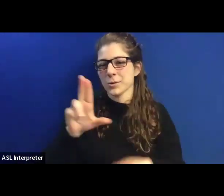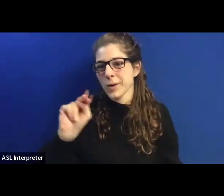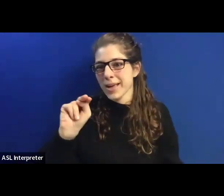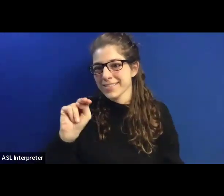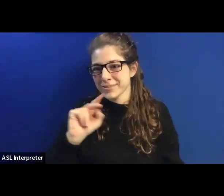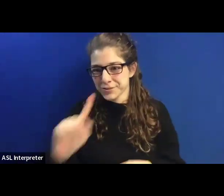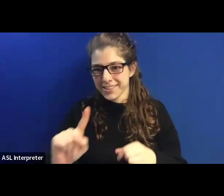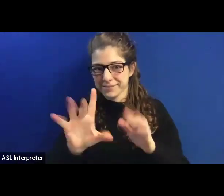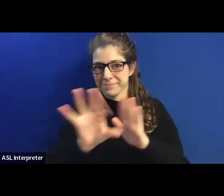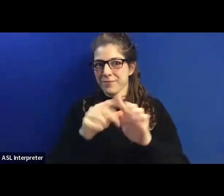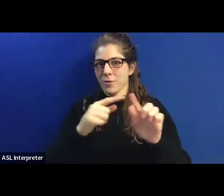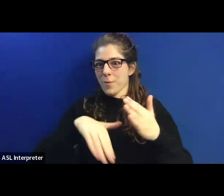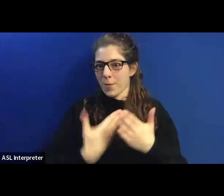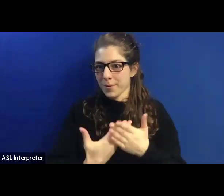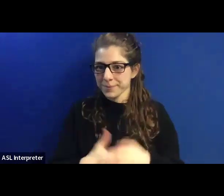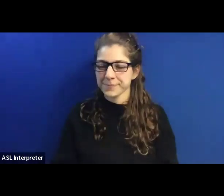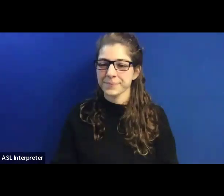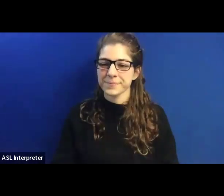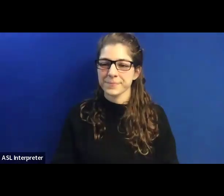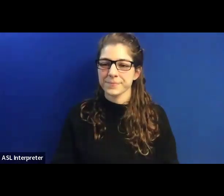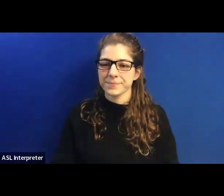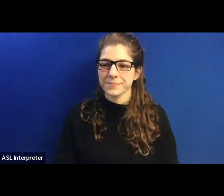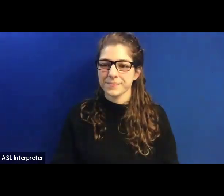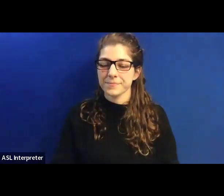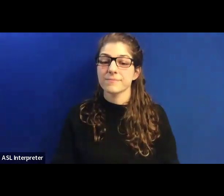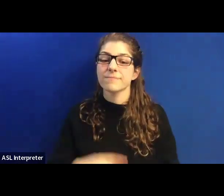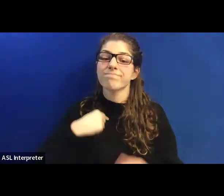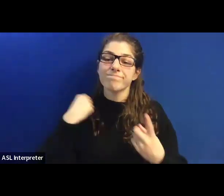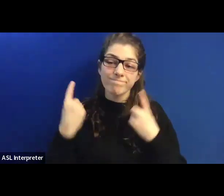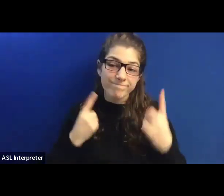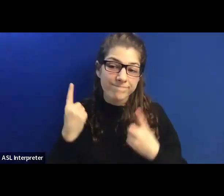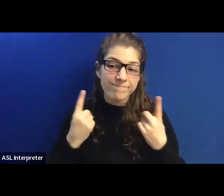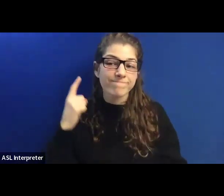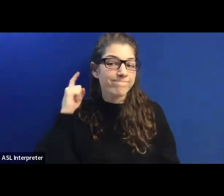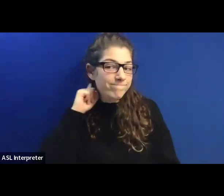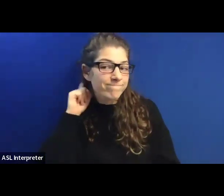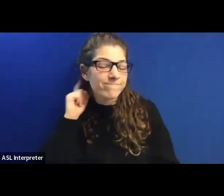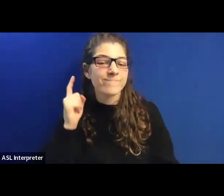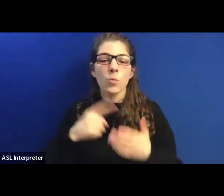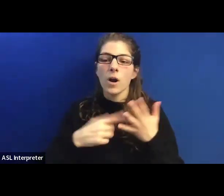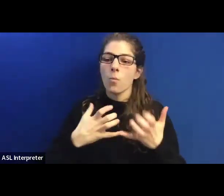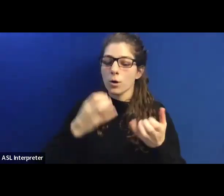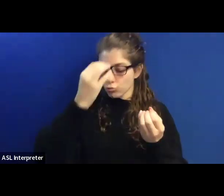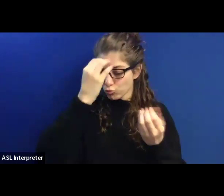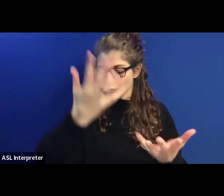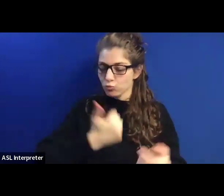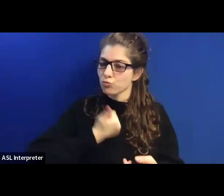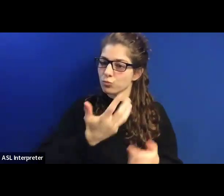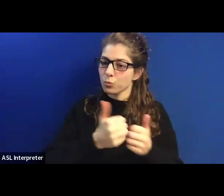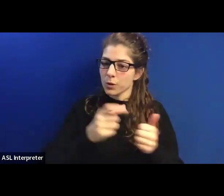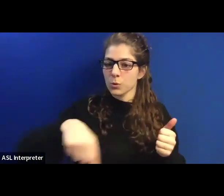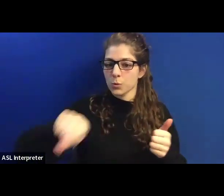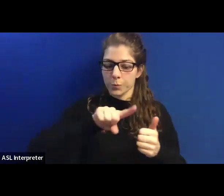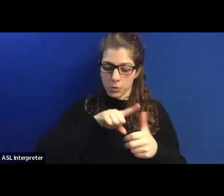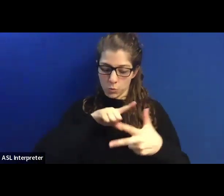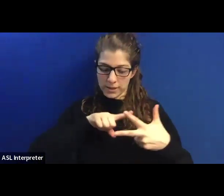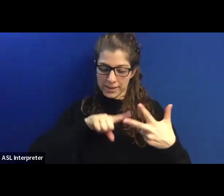As I consider what I would like to share, there were three things that came to mind.